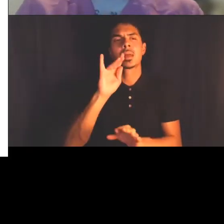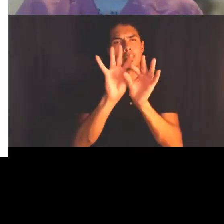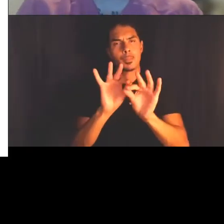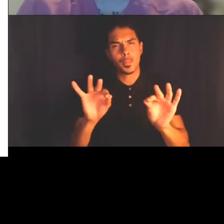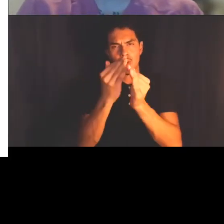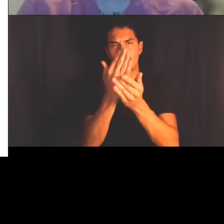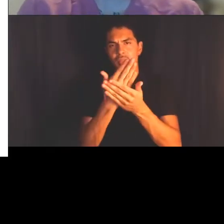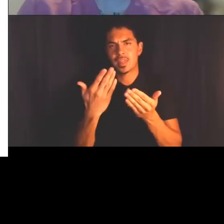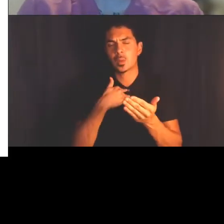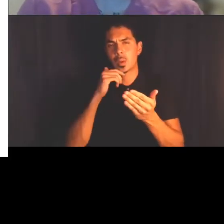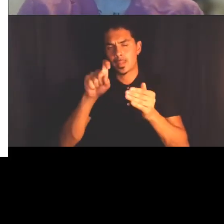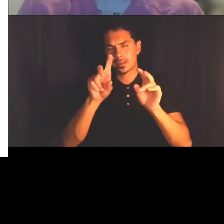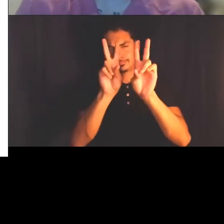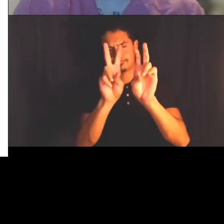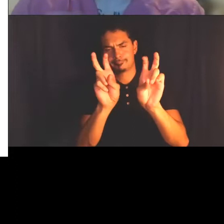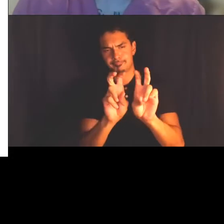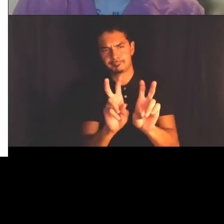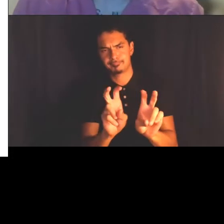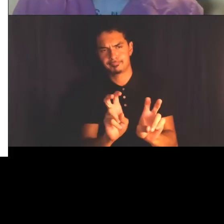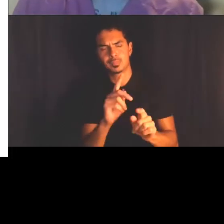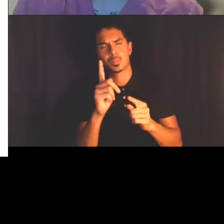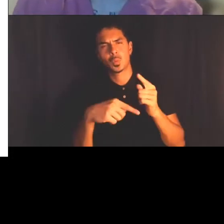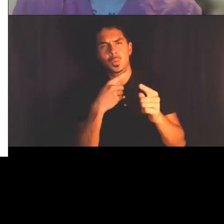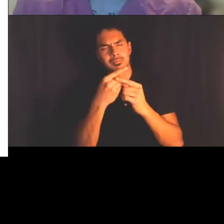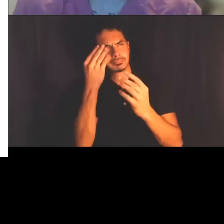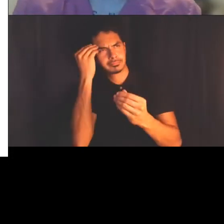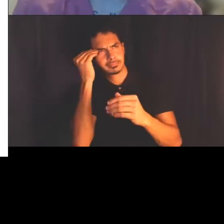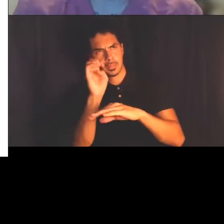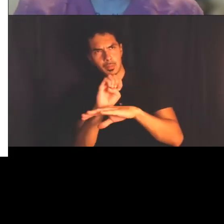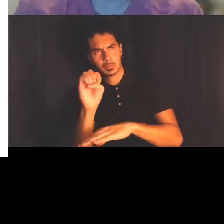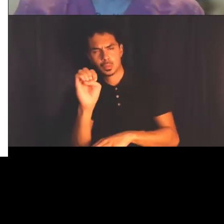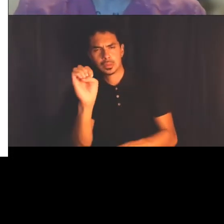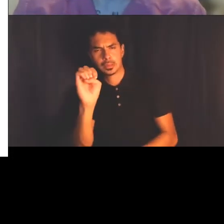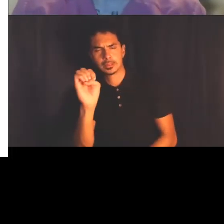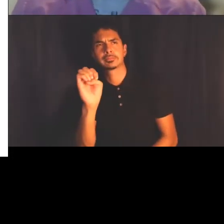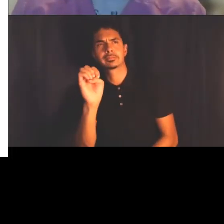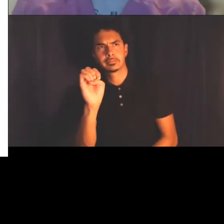we're assessing when we're thinking if emergency contraception is indicated.